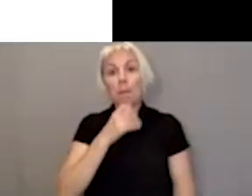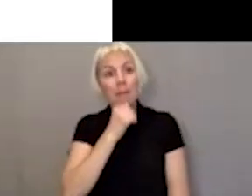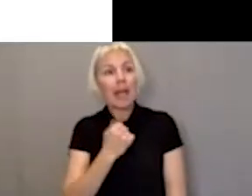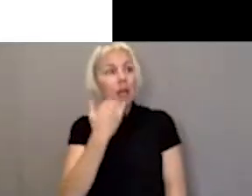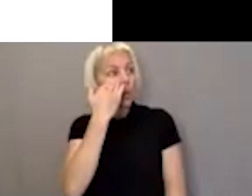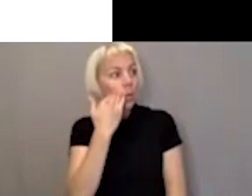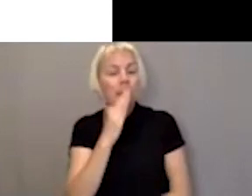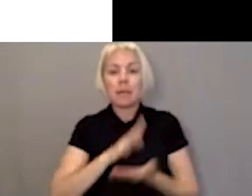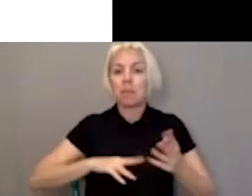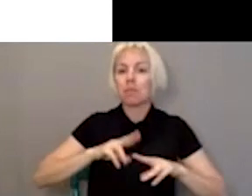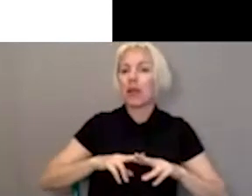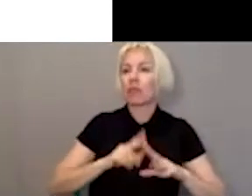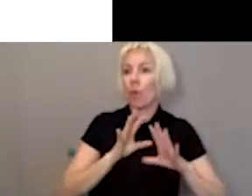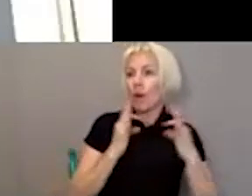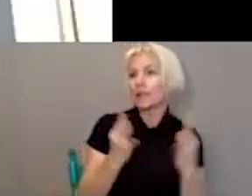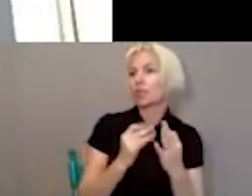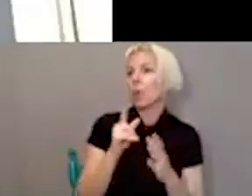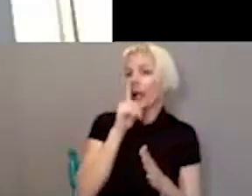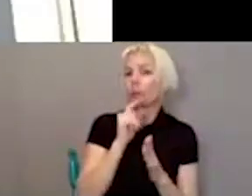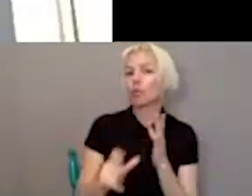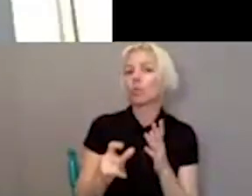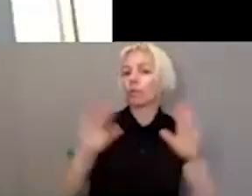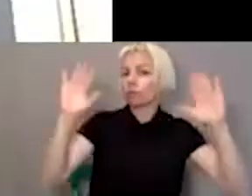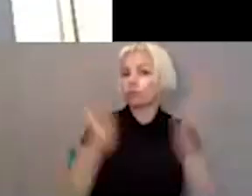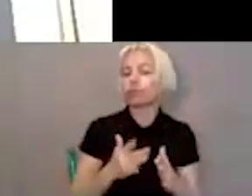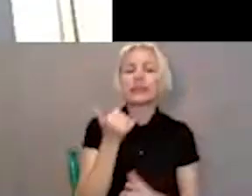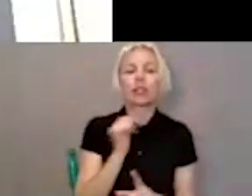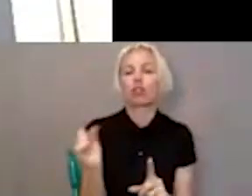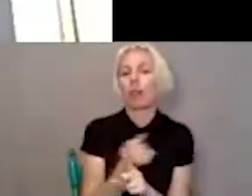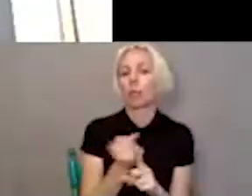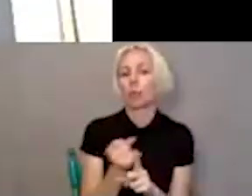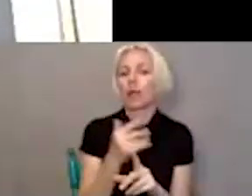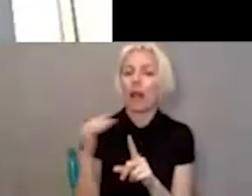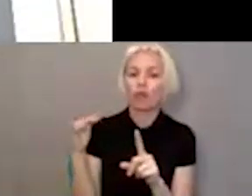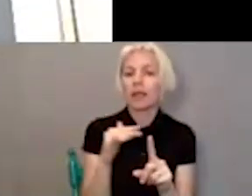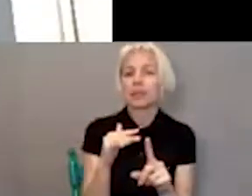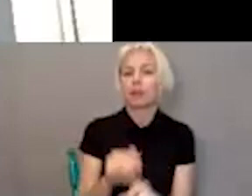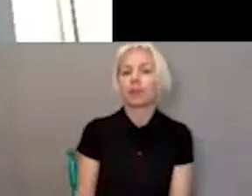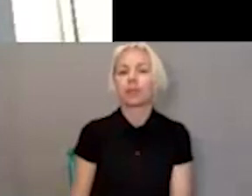Look, this is clearly a tough topic. And, look, for me, I absolutely want to pay my